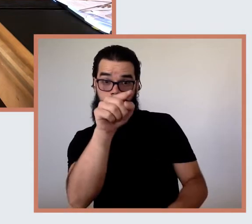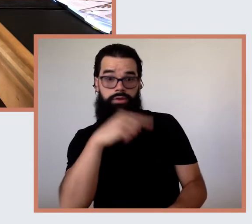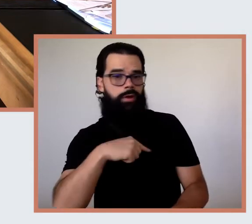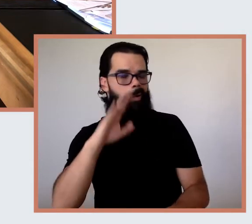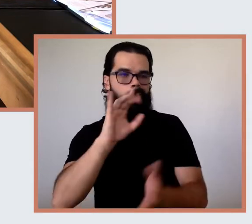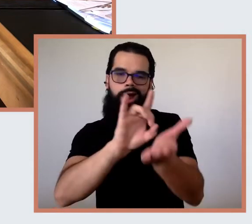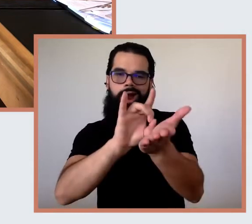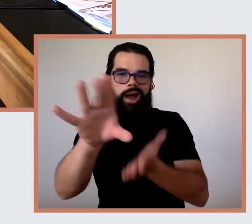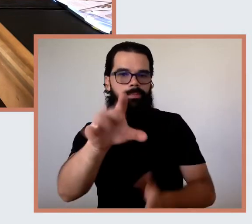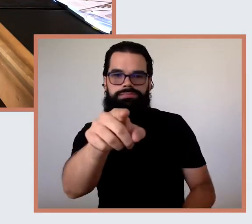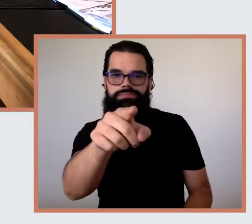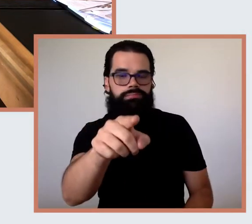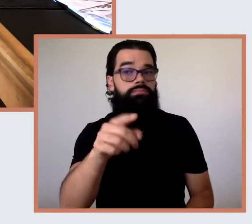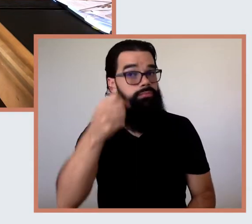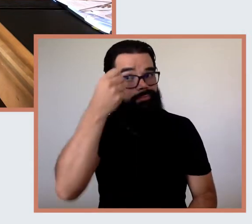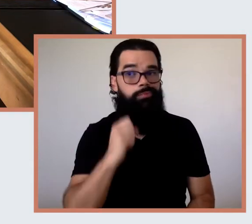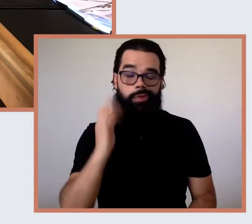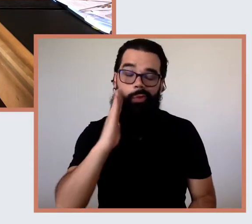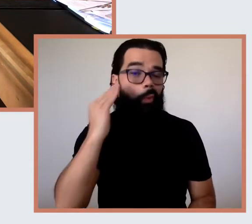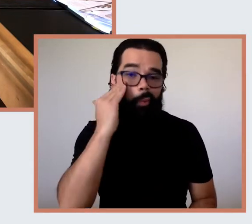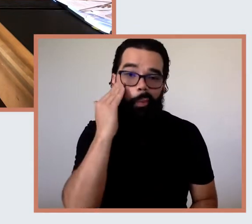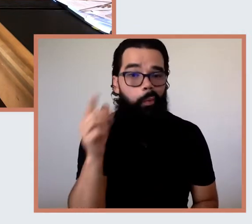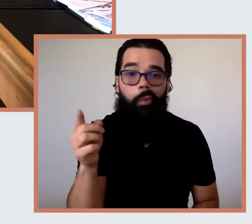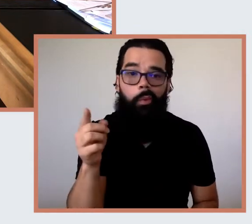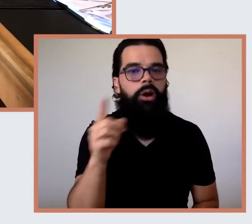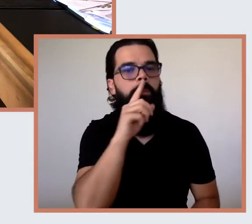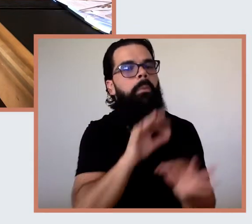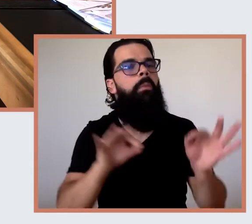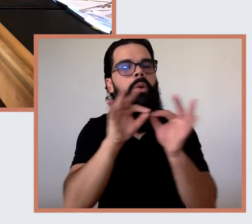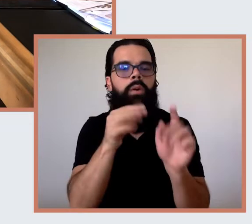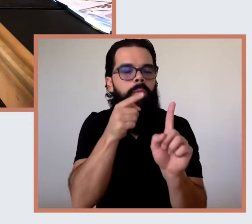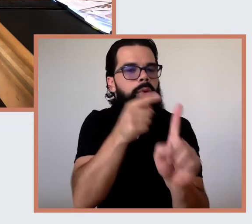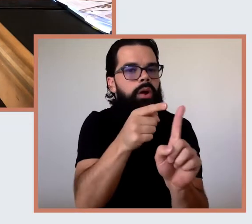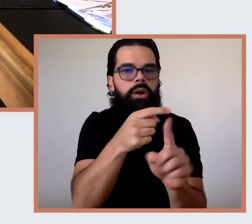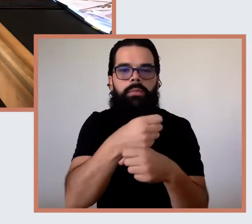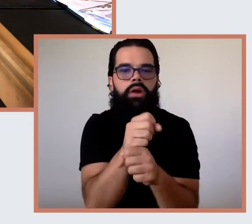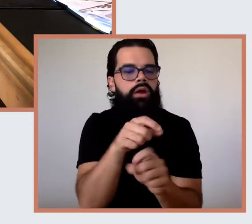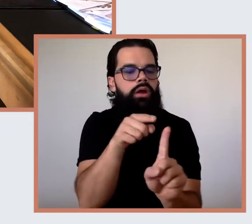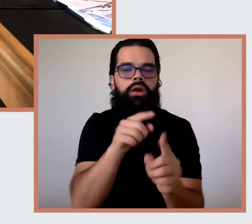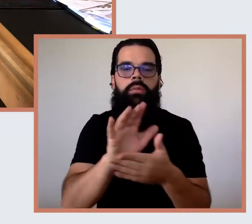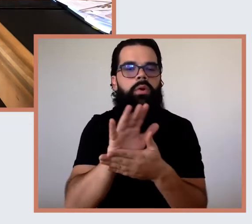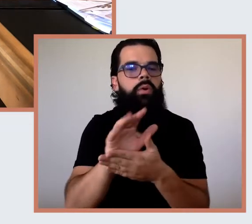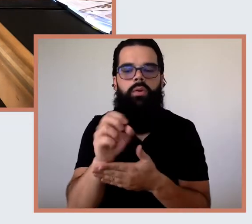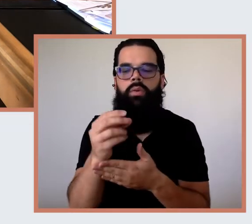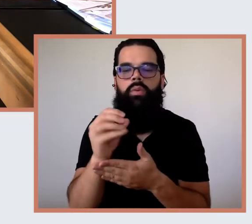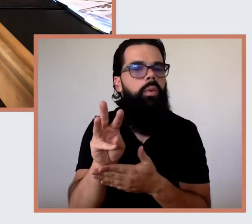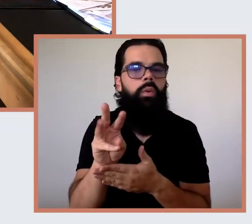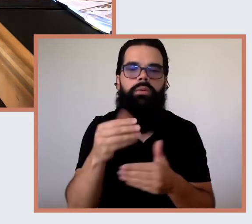I will, Carly, you'll get a kick out of this. I think Sarah might know this, that we have when we go into post-production on the show